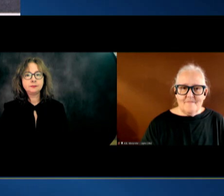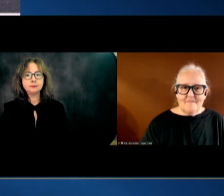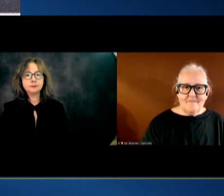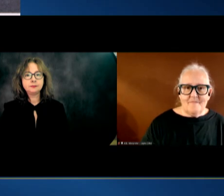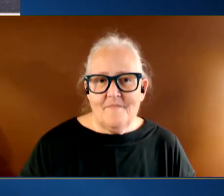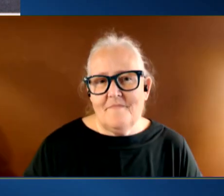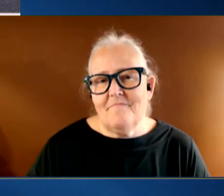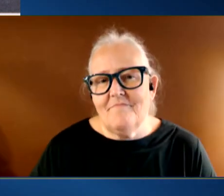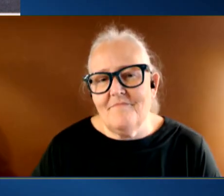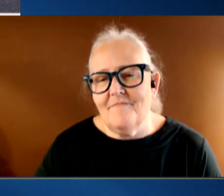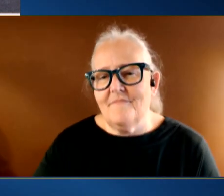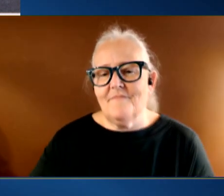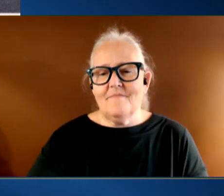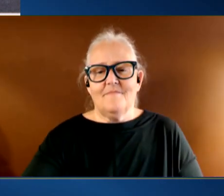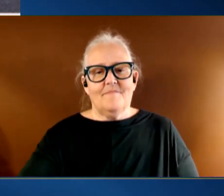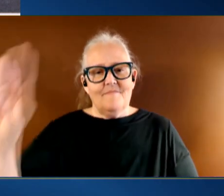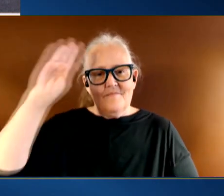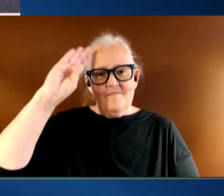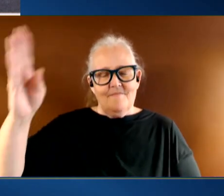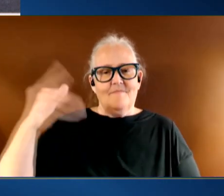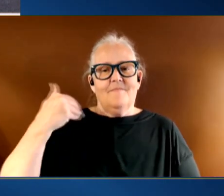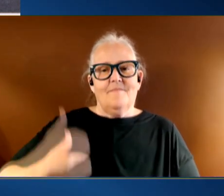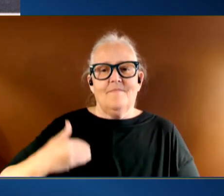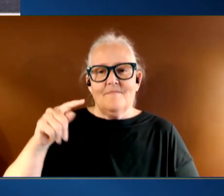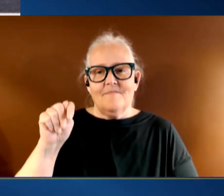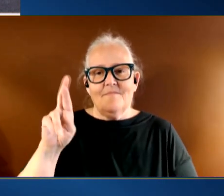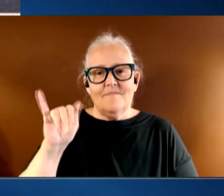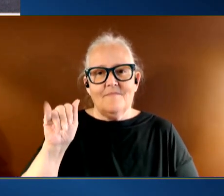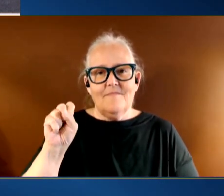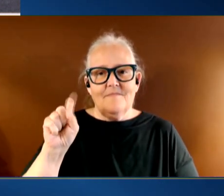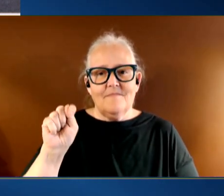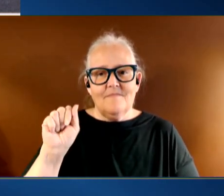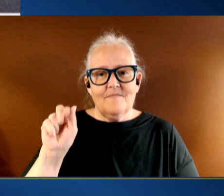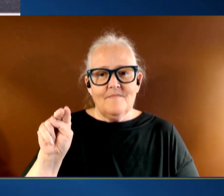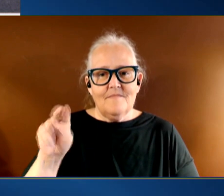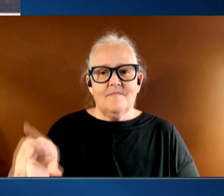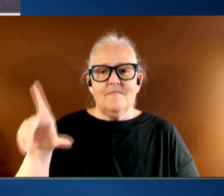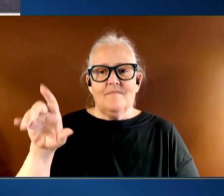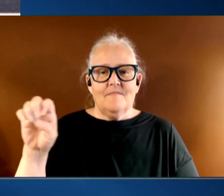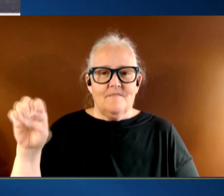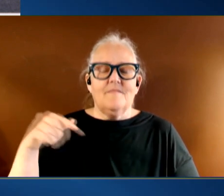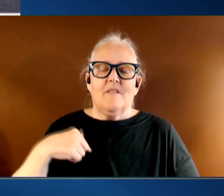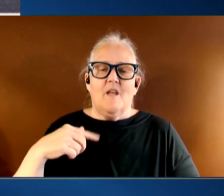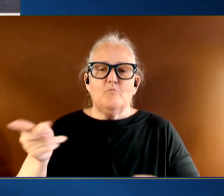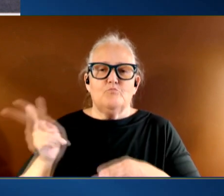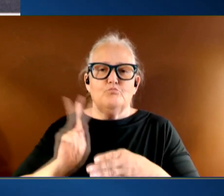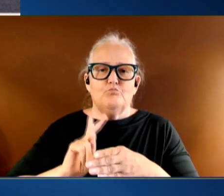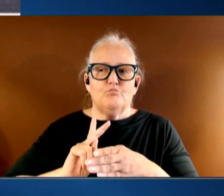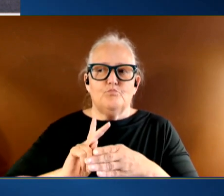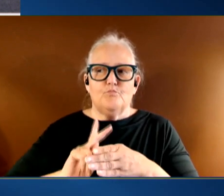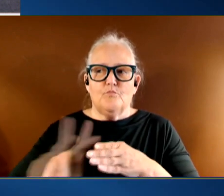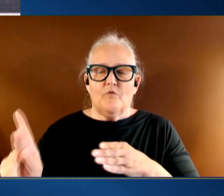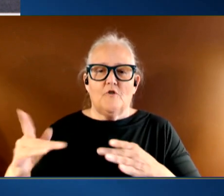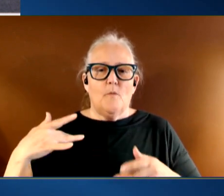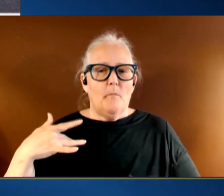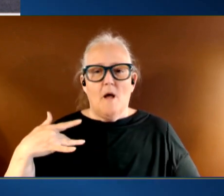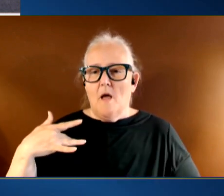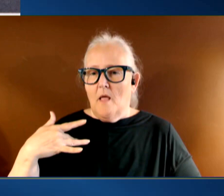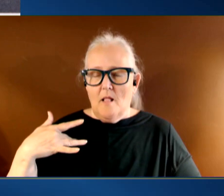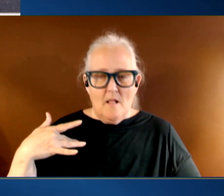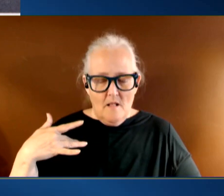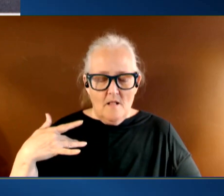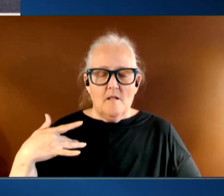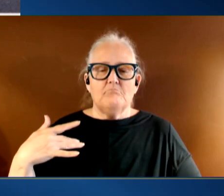Tristan Lee: Hello. My name is Tristan Lee. I am a professional model. I'm an actor. I am